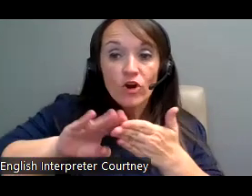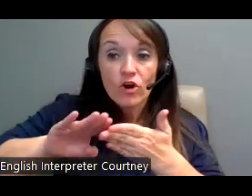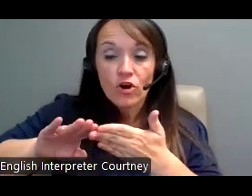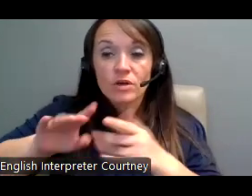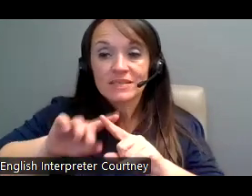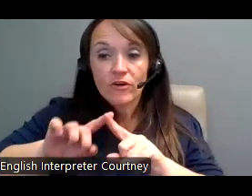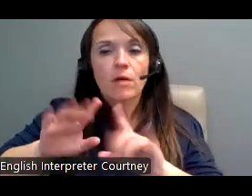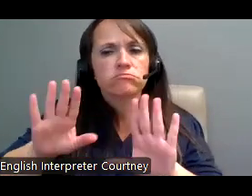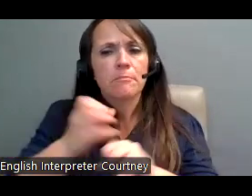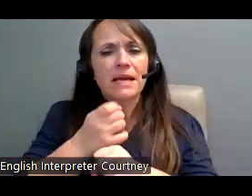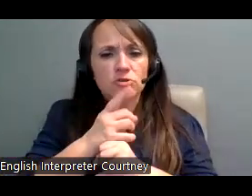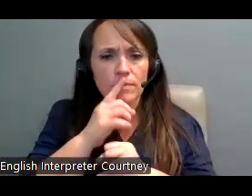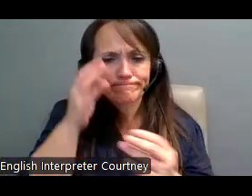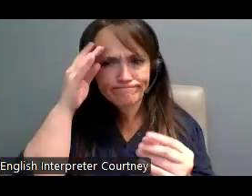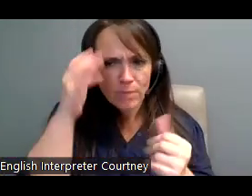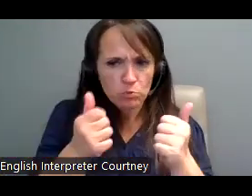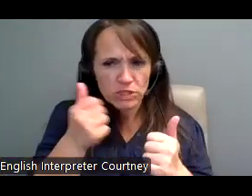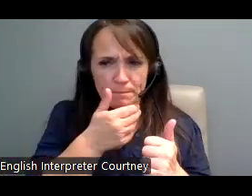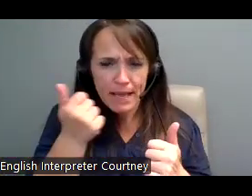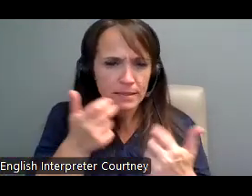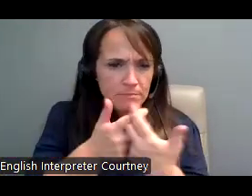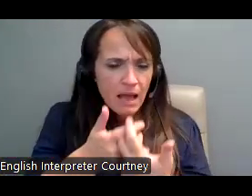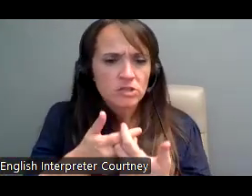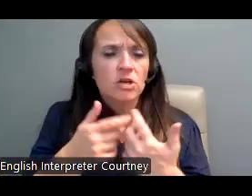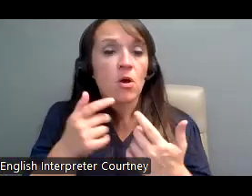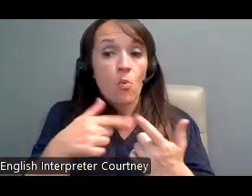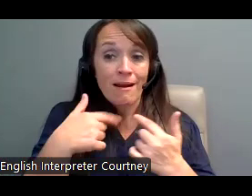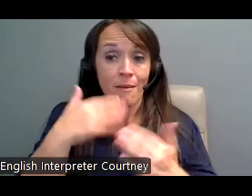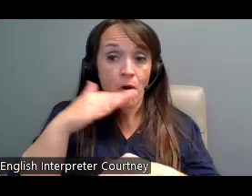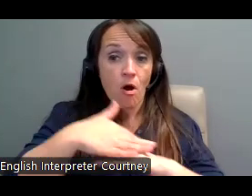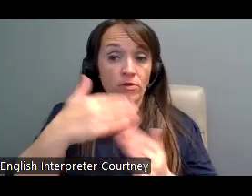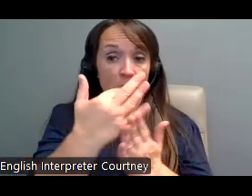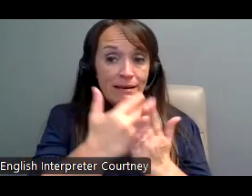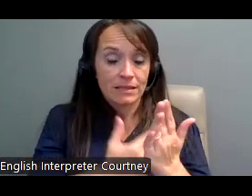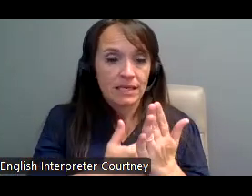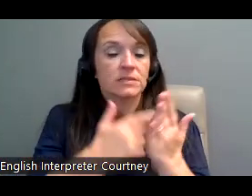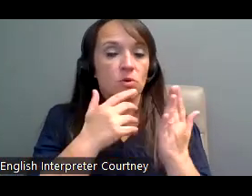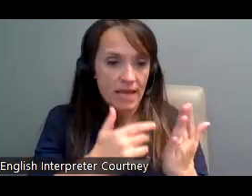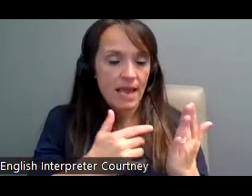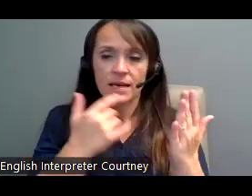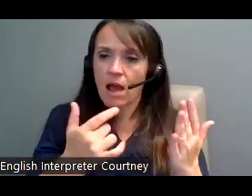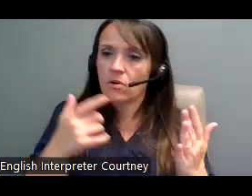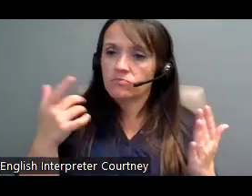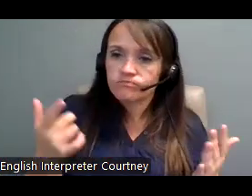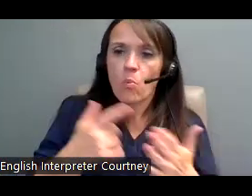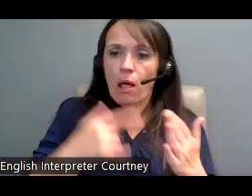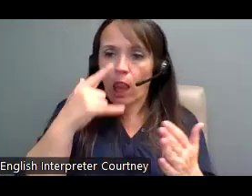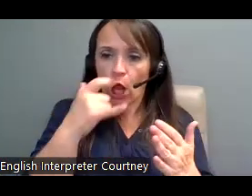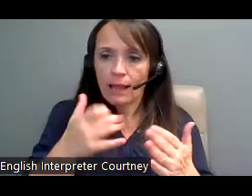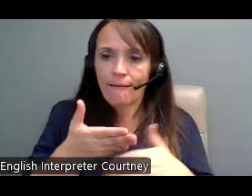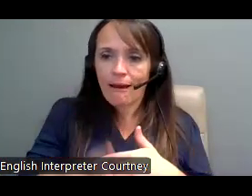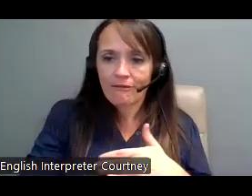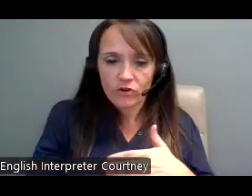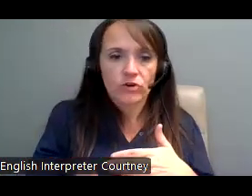information on DDSN website, you can also talk to families, case managers, like I said and other